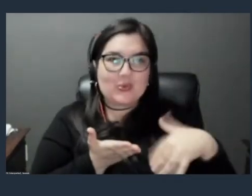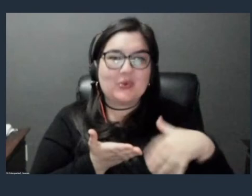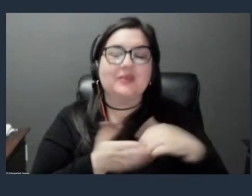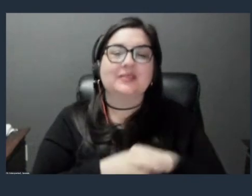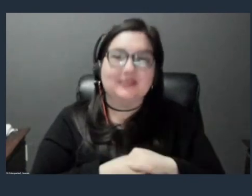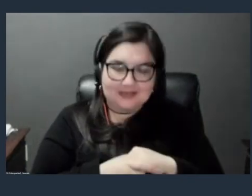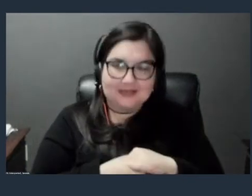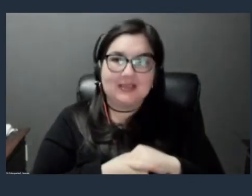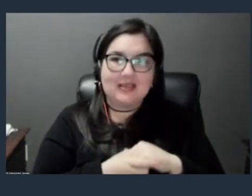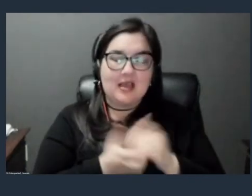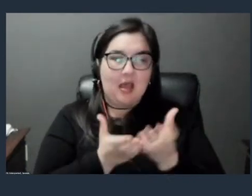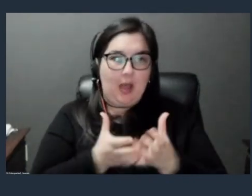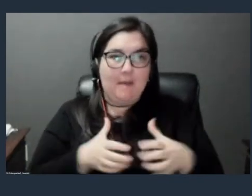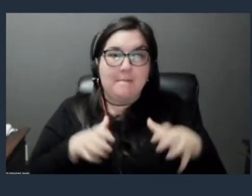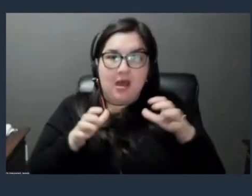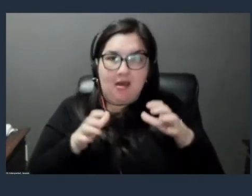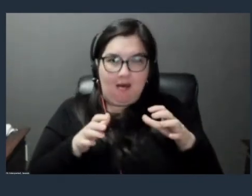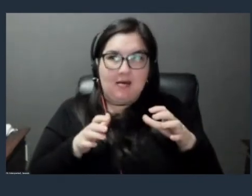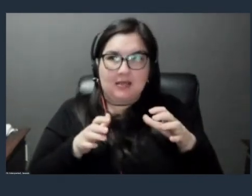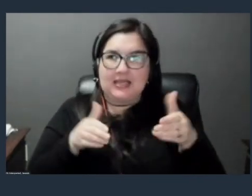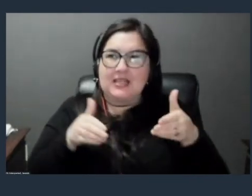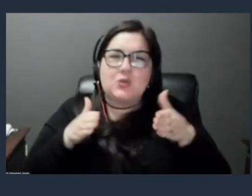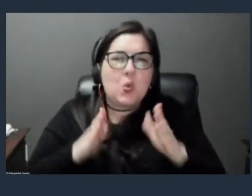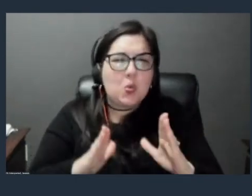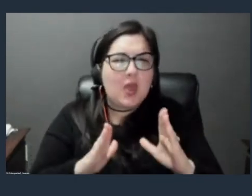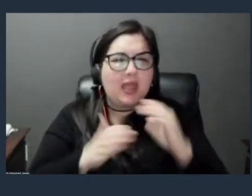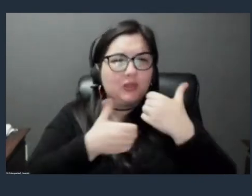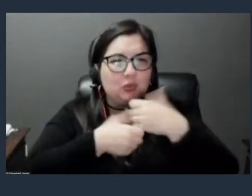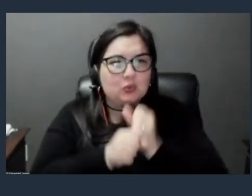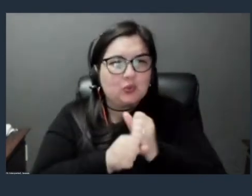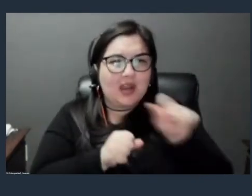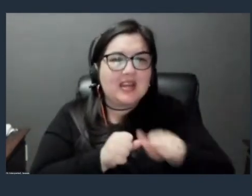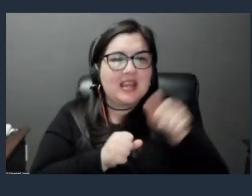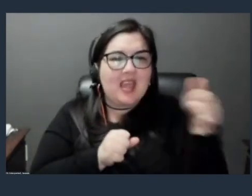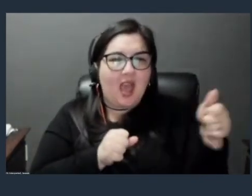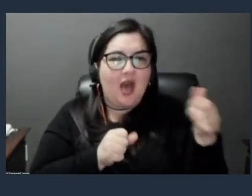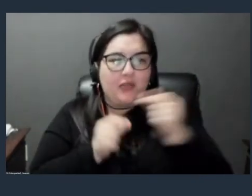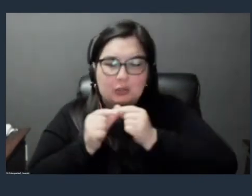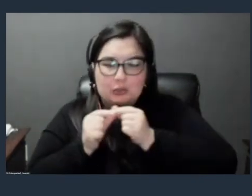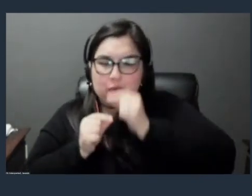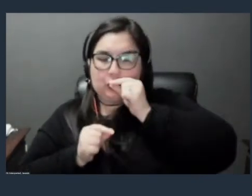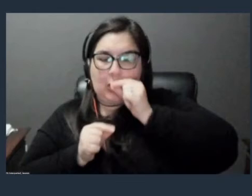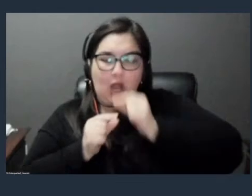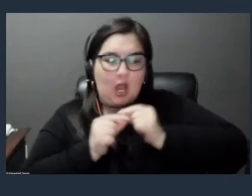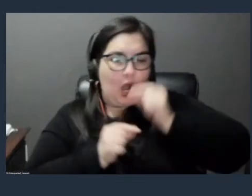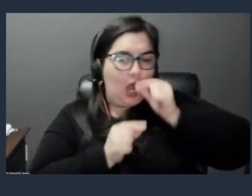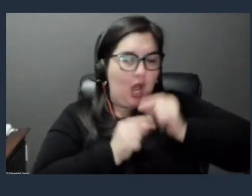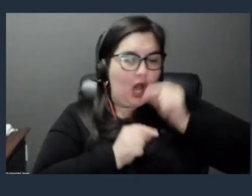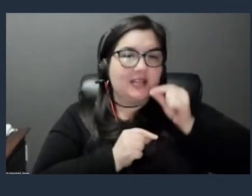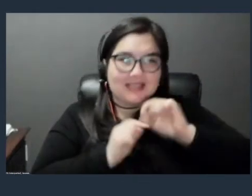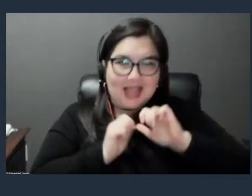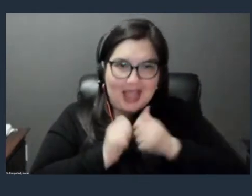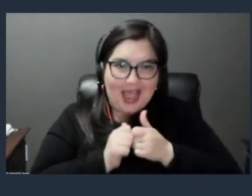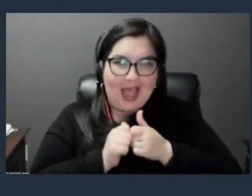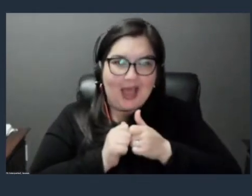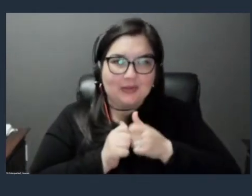and it's a way to create other straws through which to be able to retrieve the data.